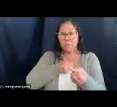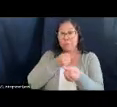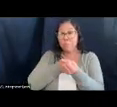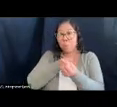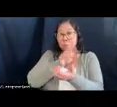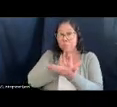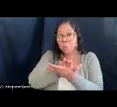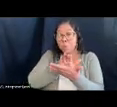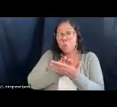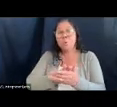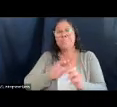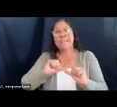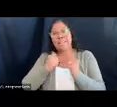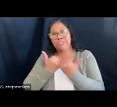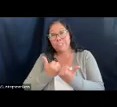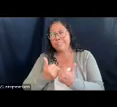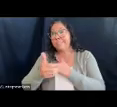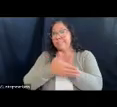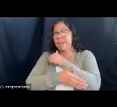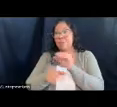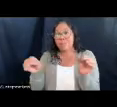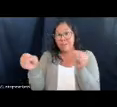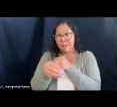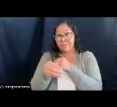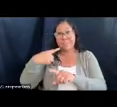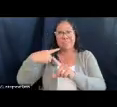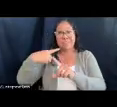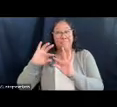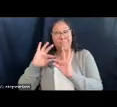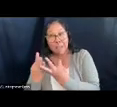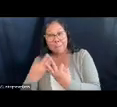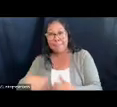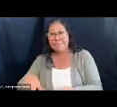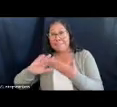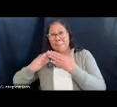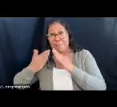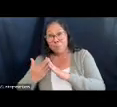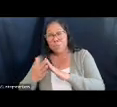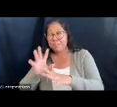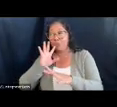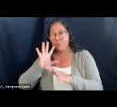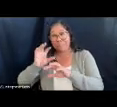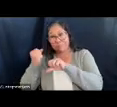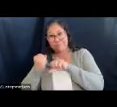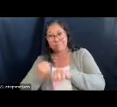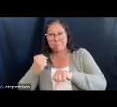agencies, county offices, families, communities, and strengthening outcomes for our black and